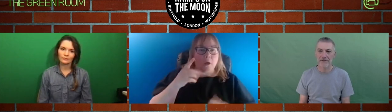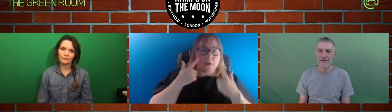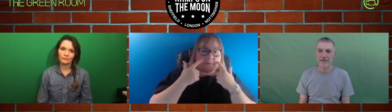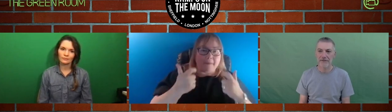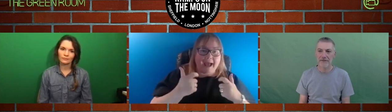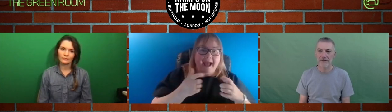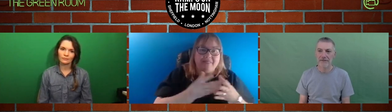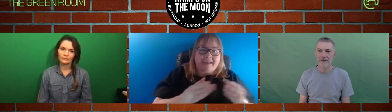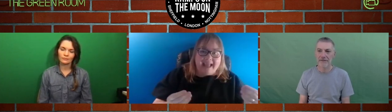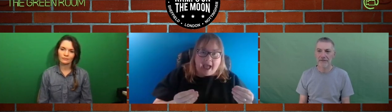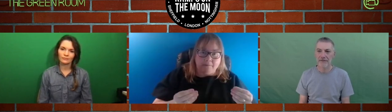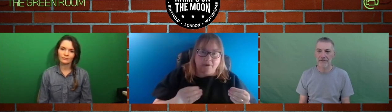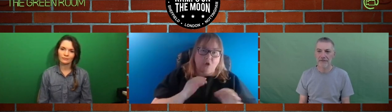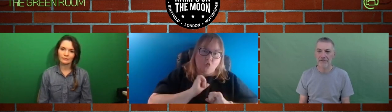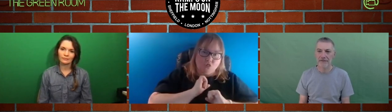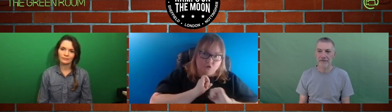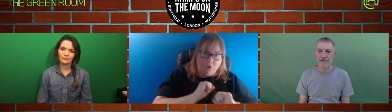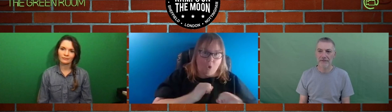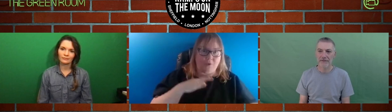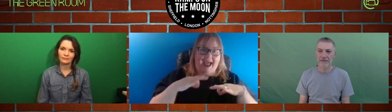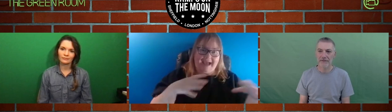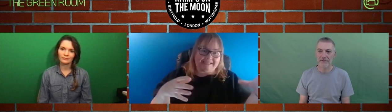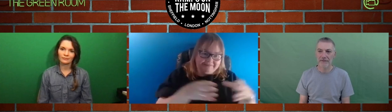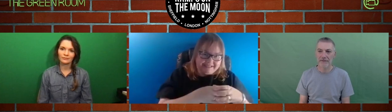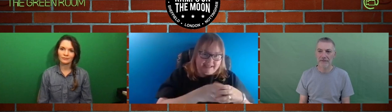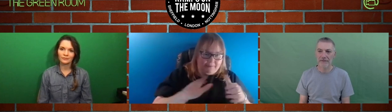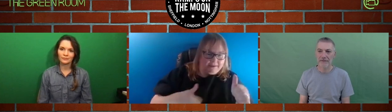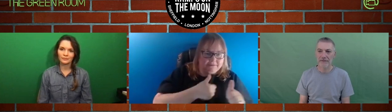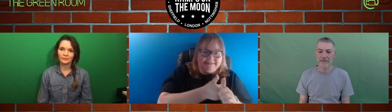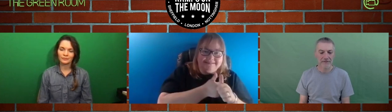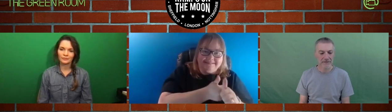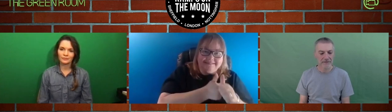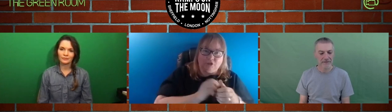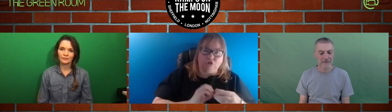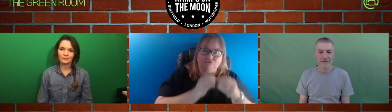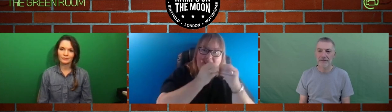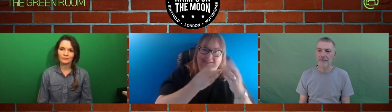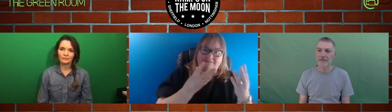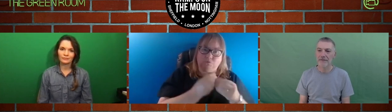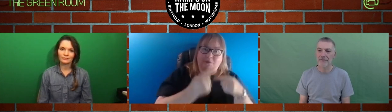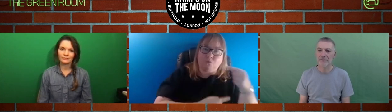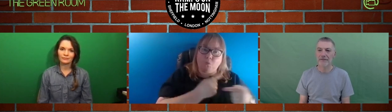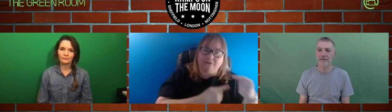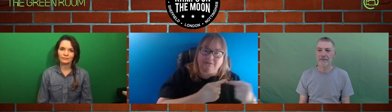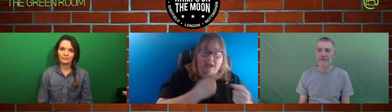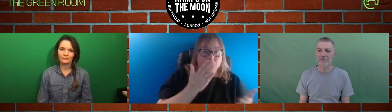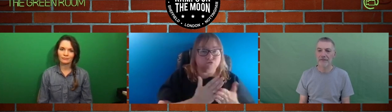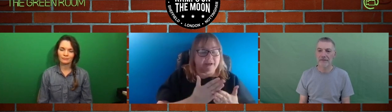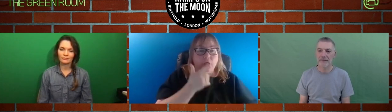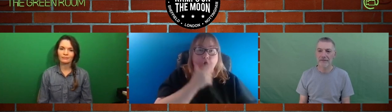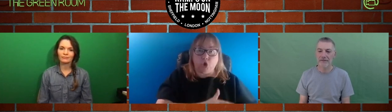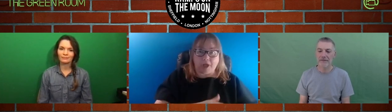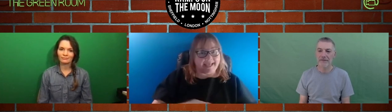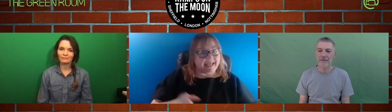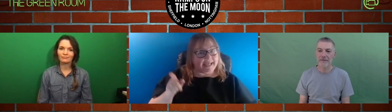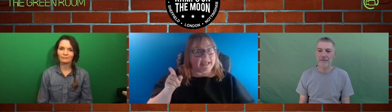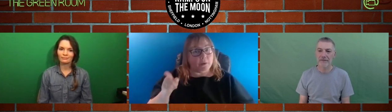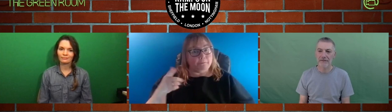supported by creatives that are based there all the time. So we were lucky that actually you had some support before me